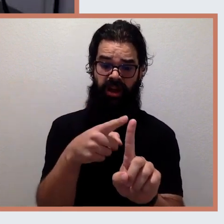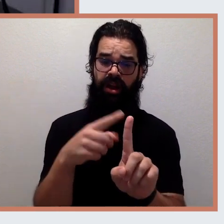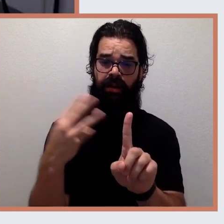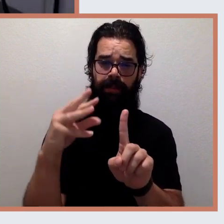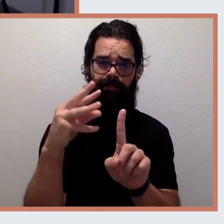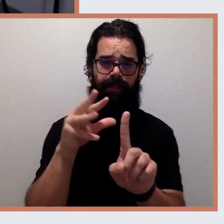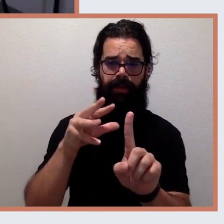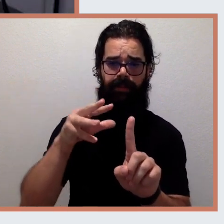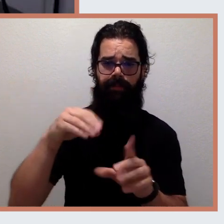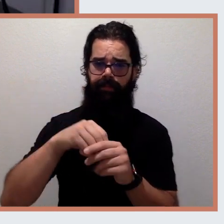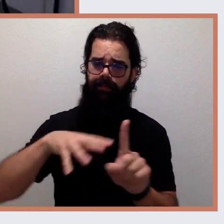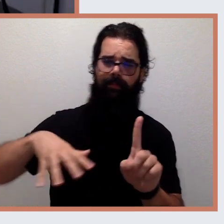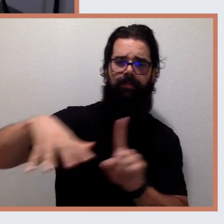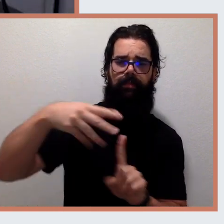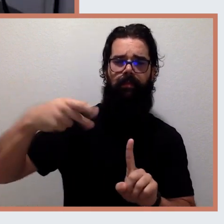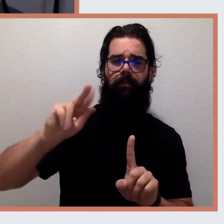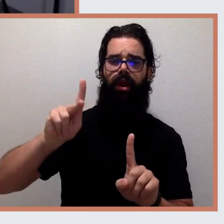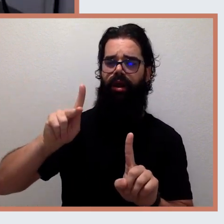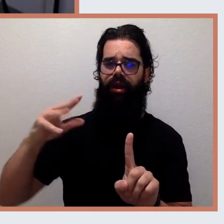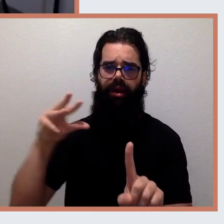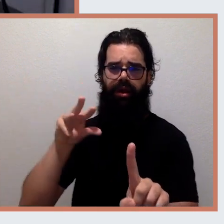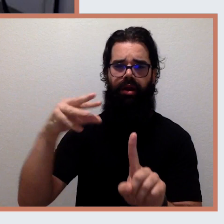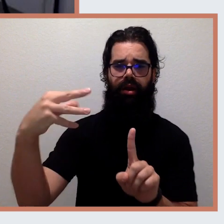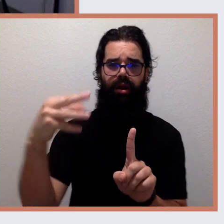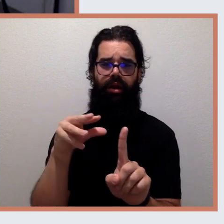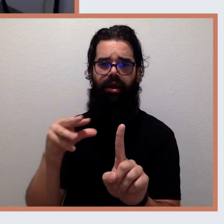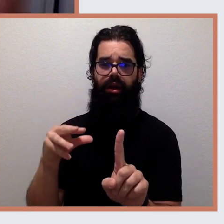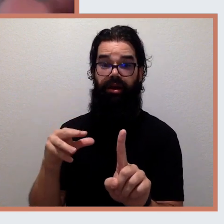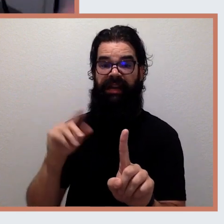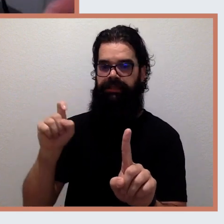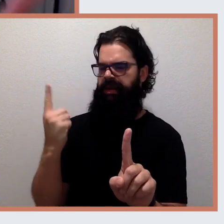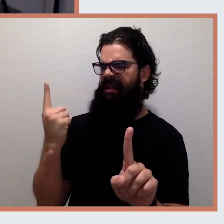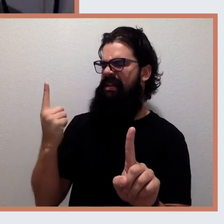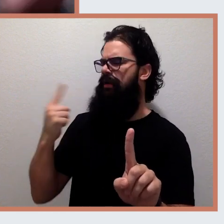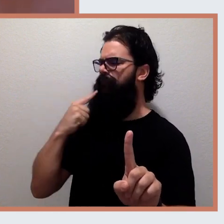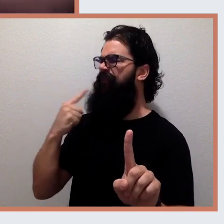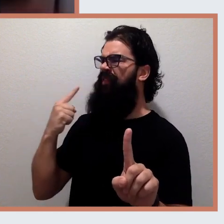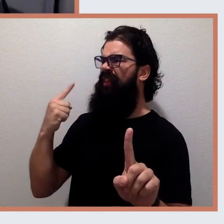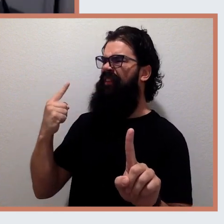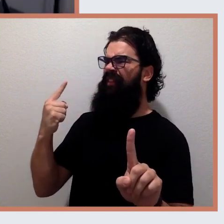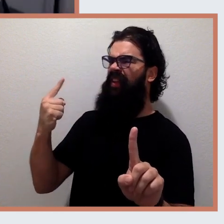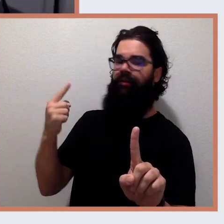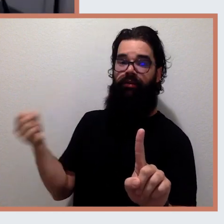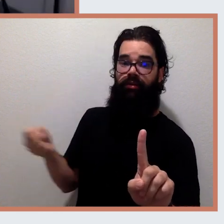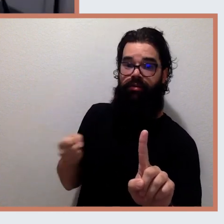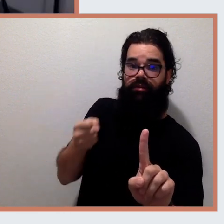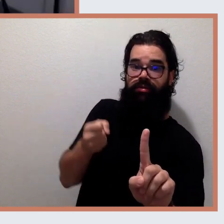you know, and then if you can take a deaf actor who blows it out of the park in a film